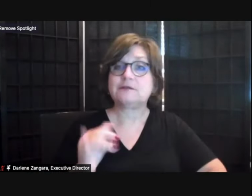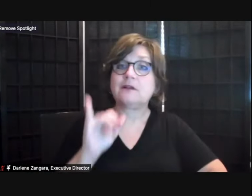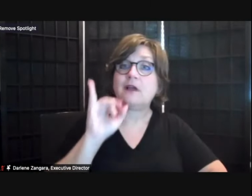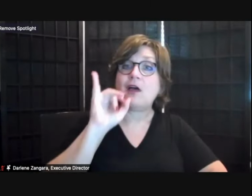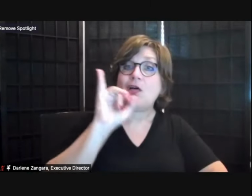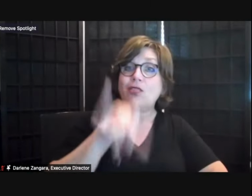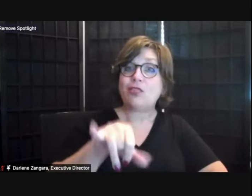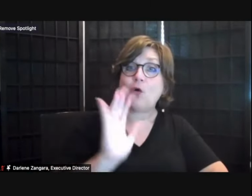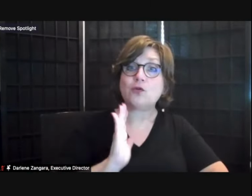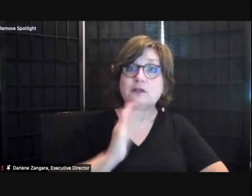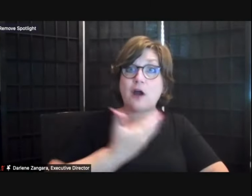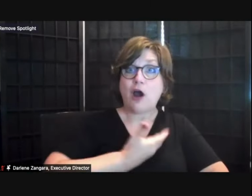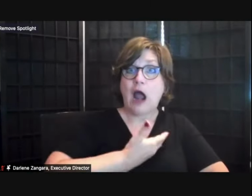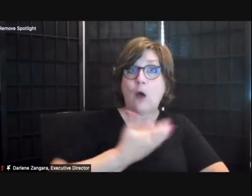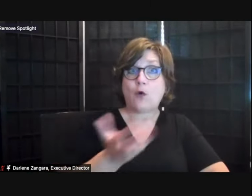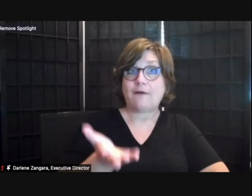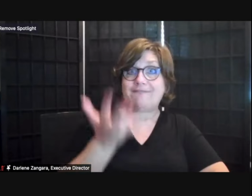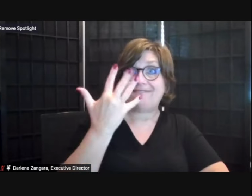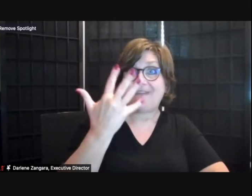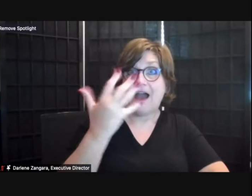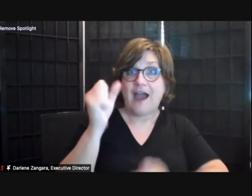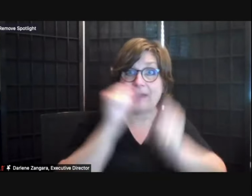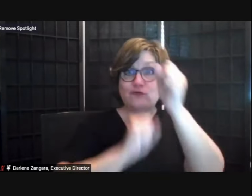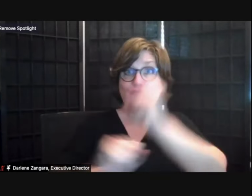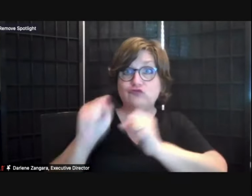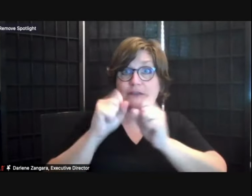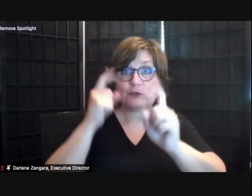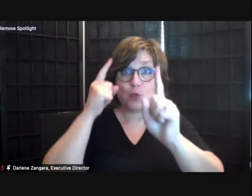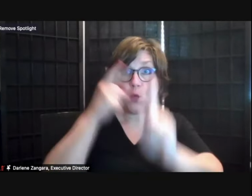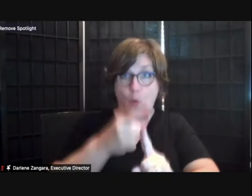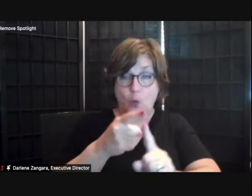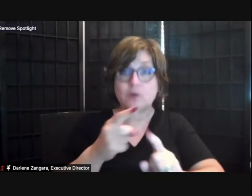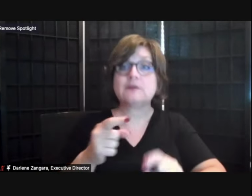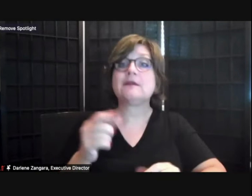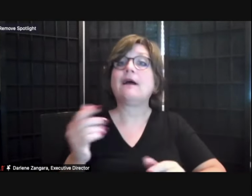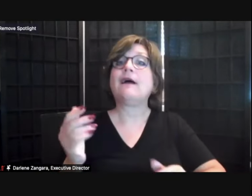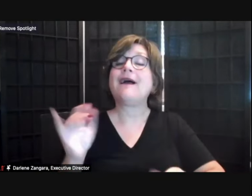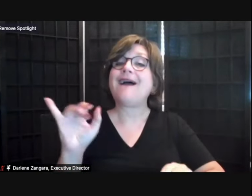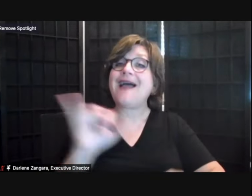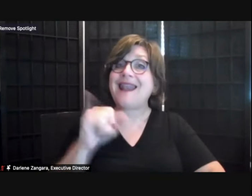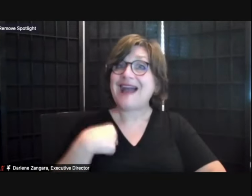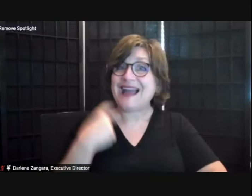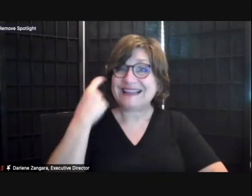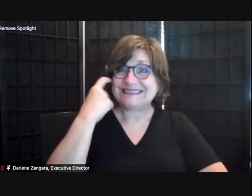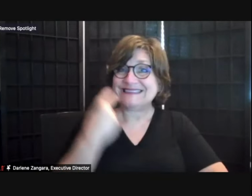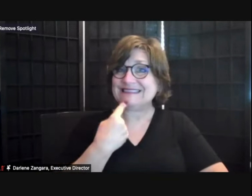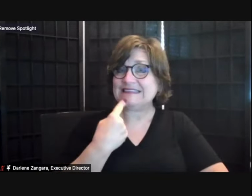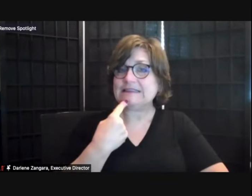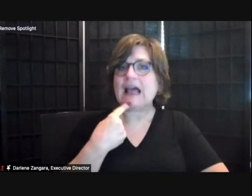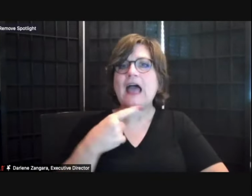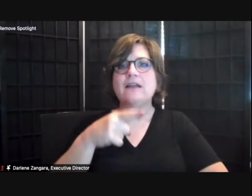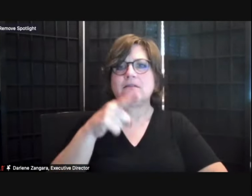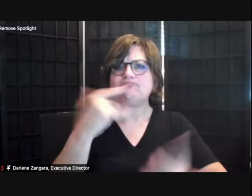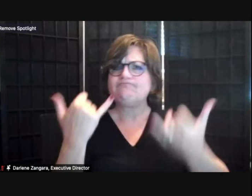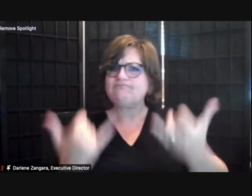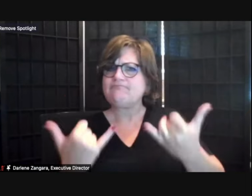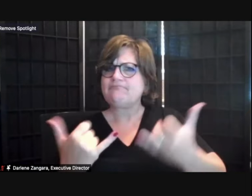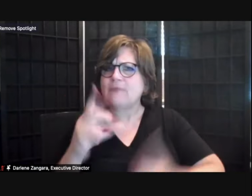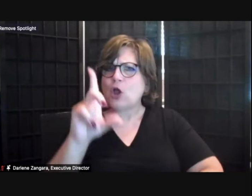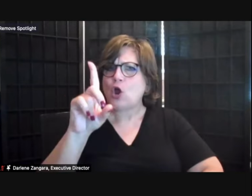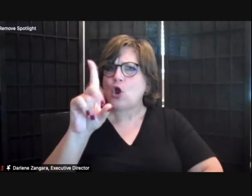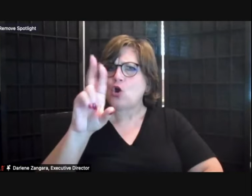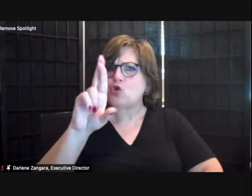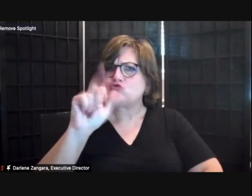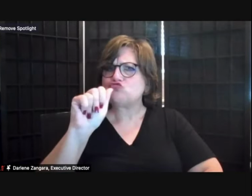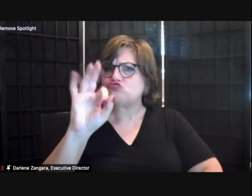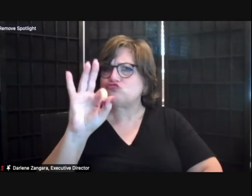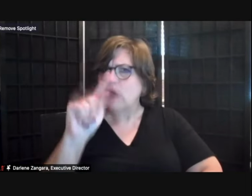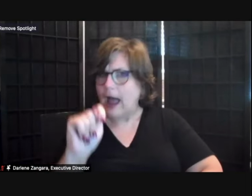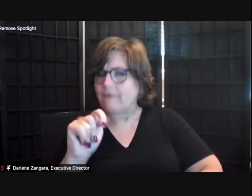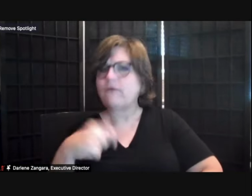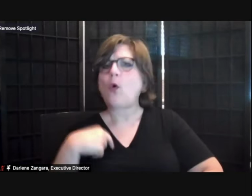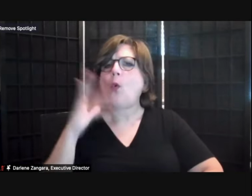These are our five strategic goals. As I recently explained, this is a draft. We will gather